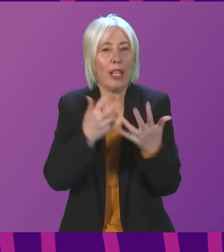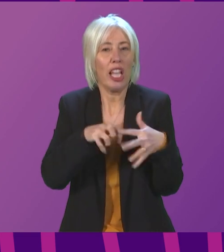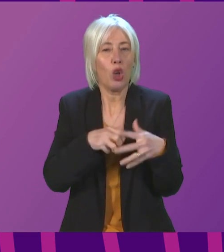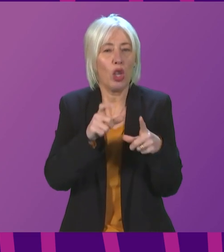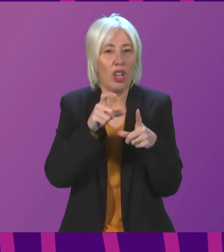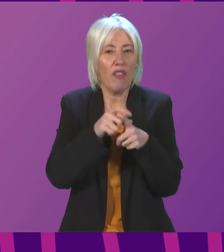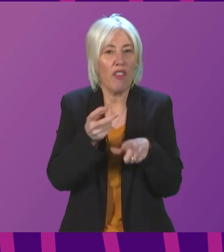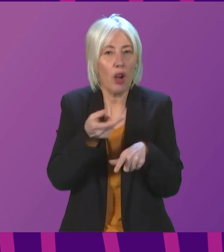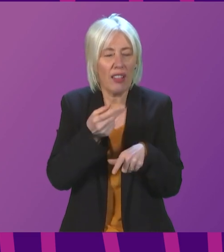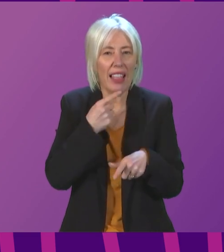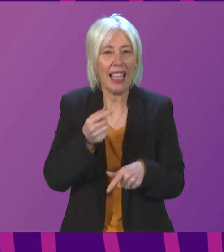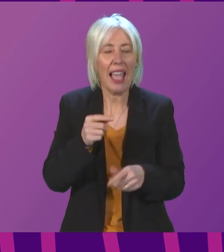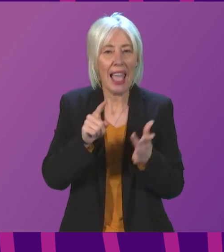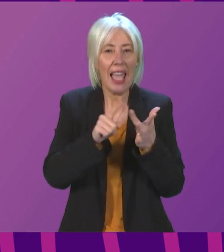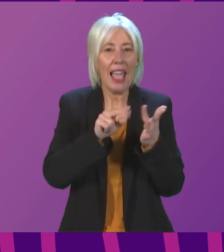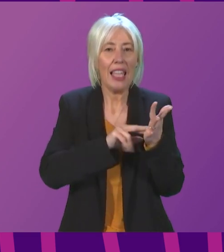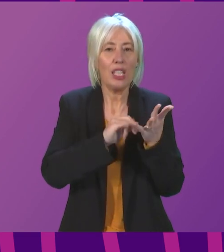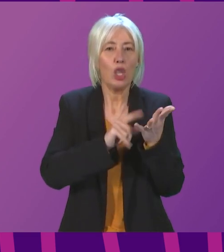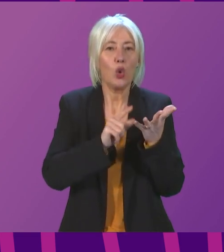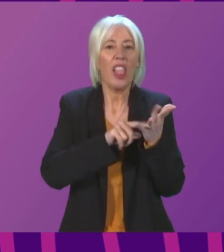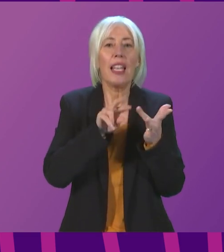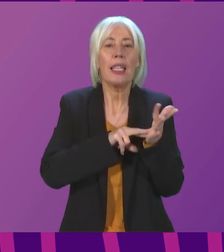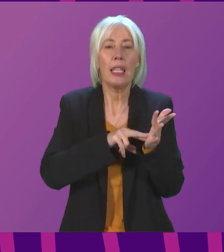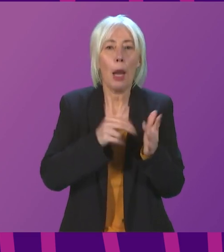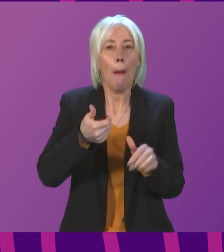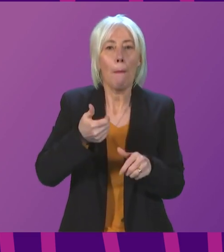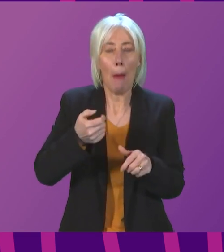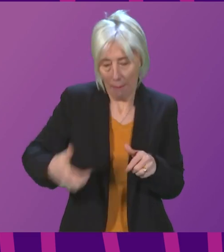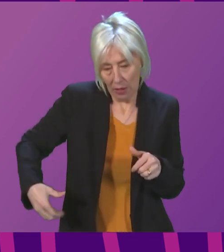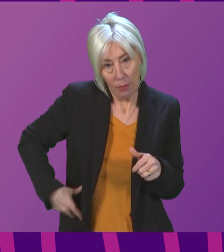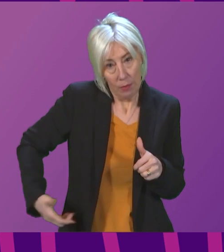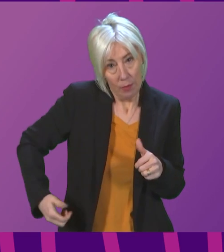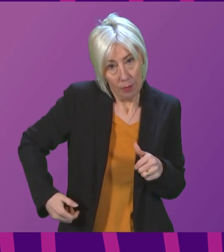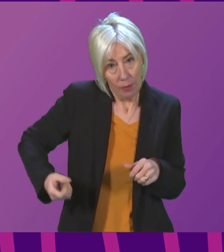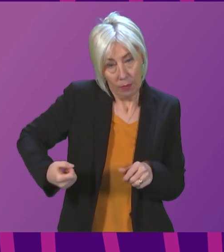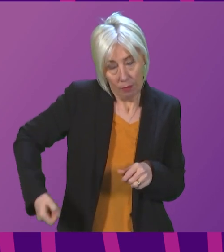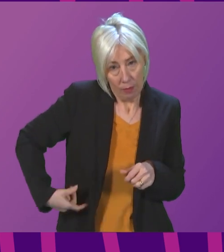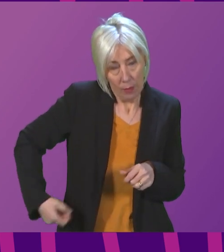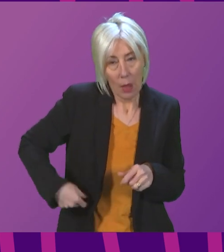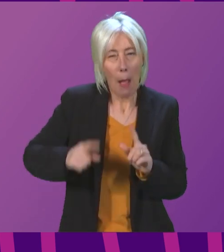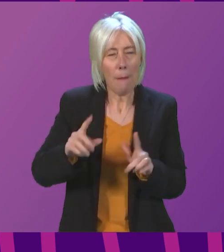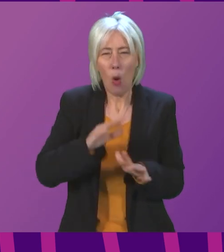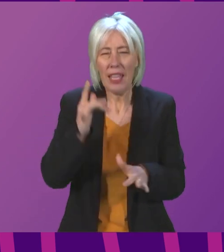such as insulin pumps, can be life changing for patients, but just over 10 per cent of 18-year-olds with diabetes use insulin pumps.